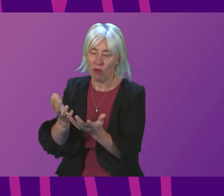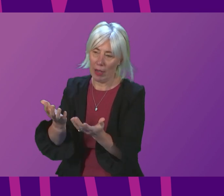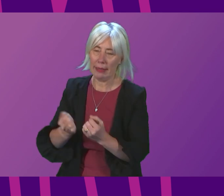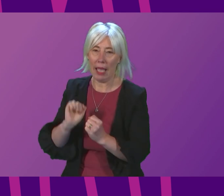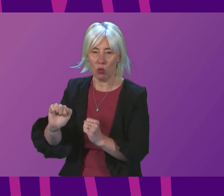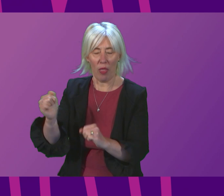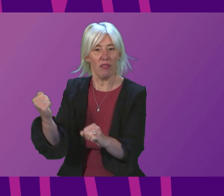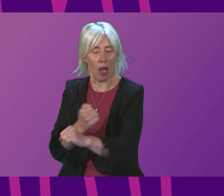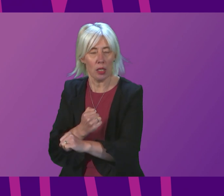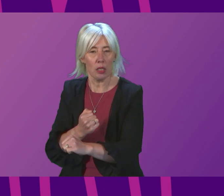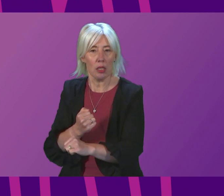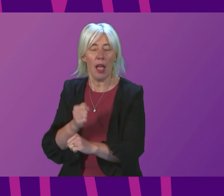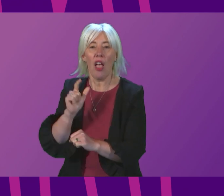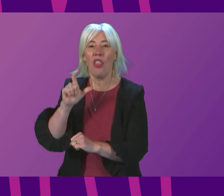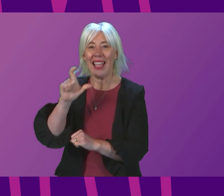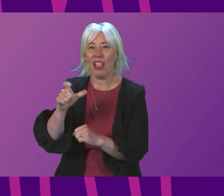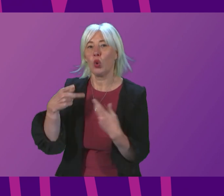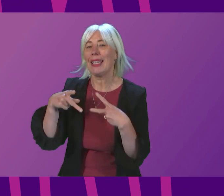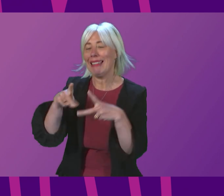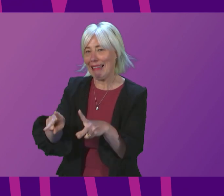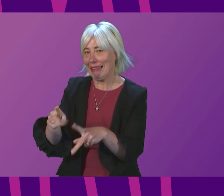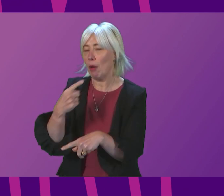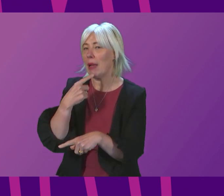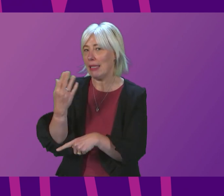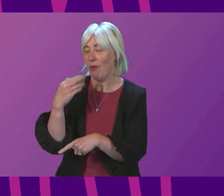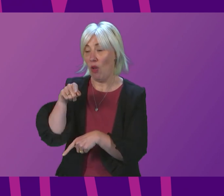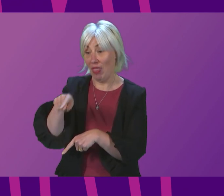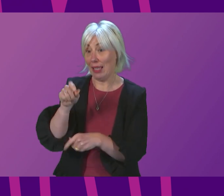The Caledonian system that I referred to is an important part of that.